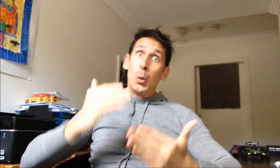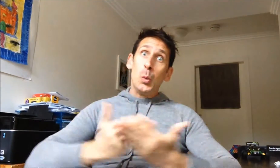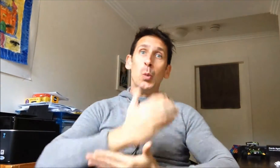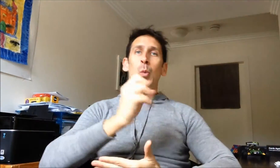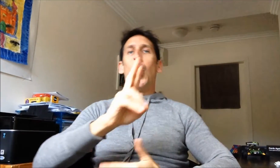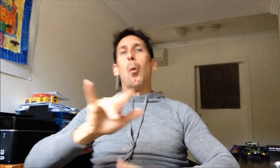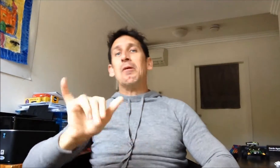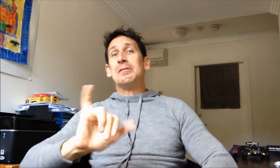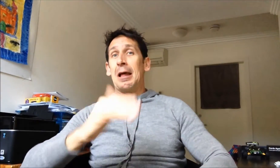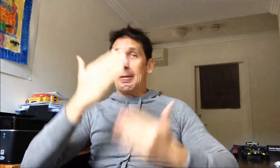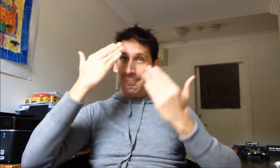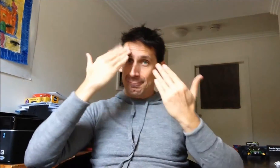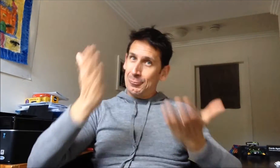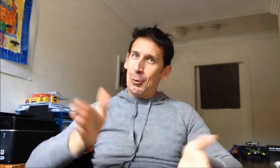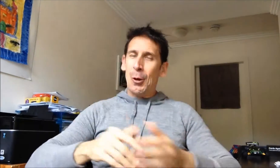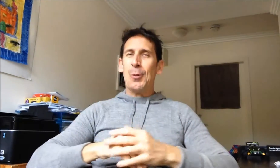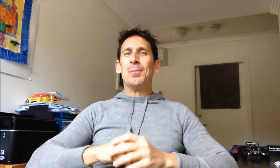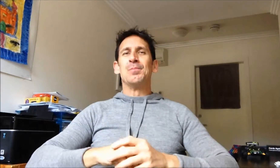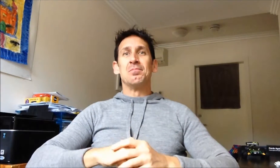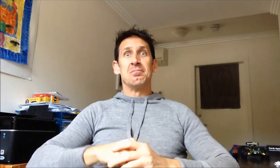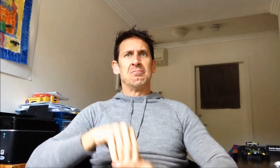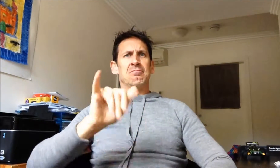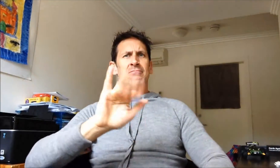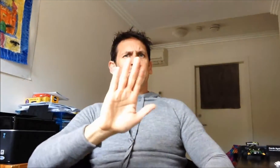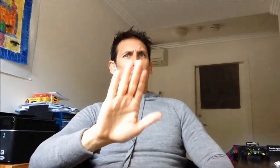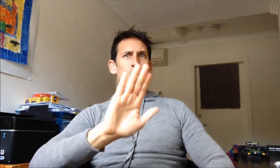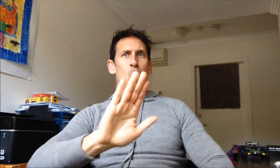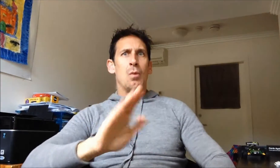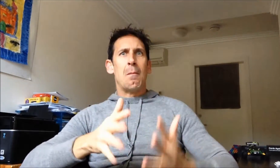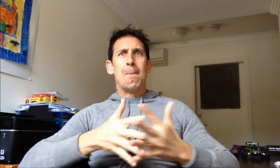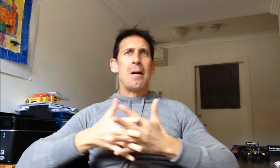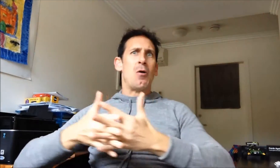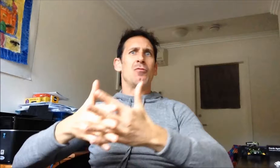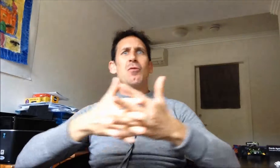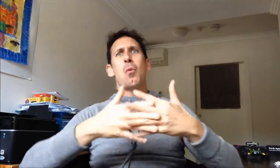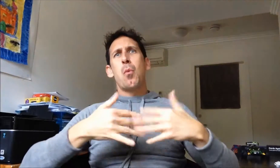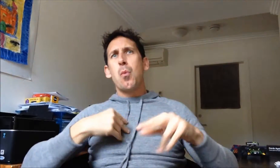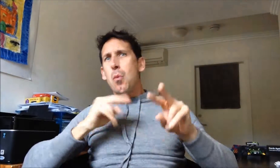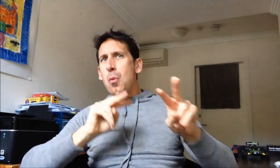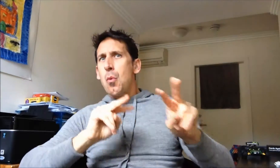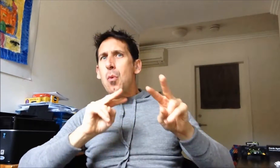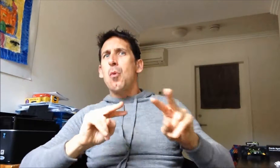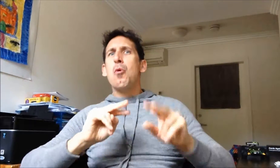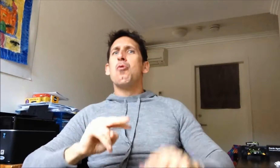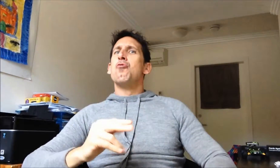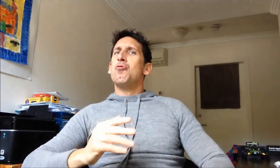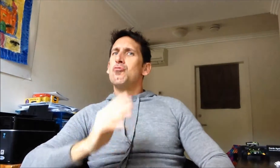Well, whether it’s going to be new or not, I don't know yet. I’ve been keeping a close eye on what’s been happening in America